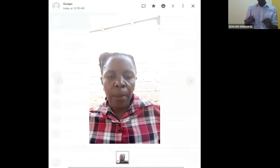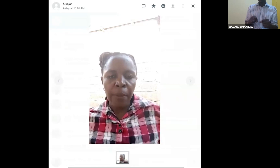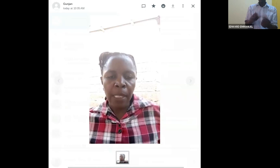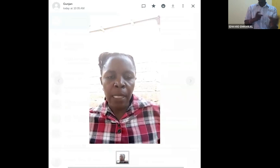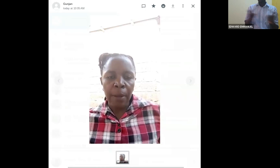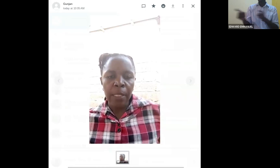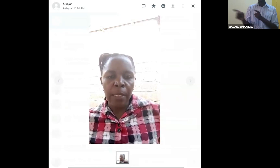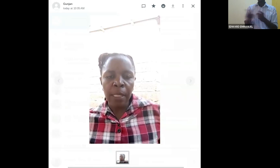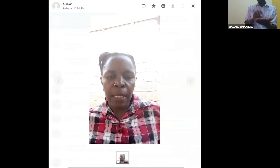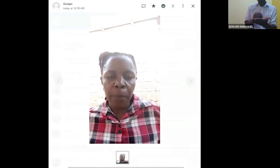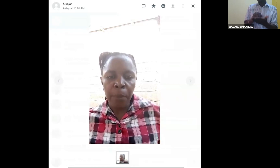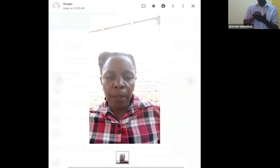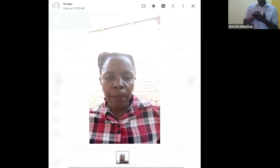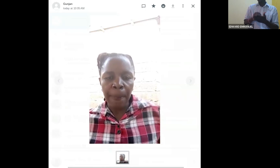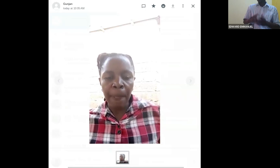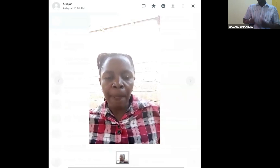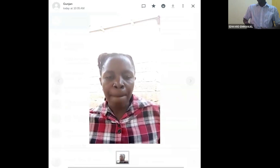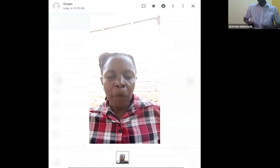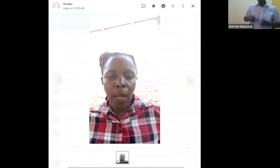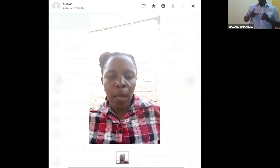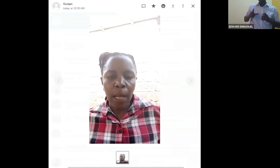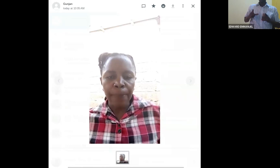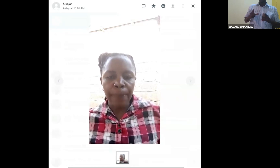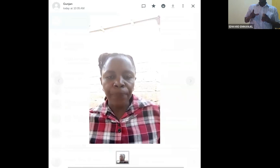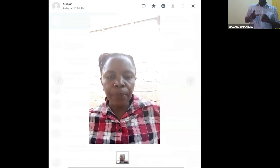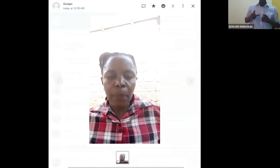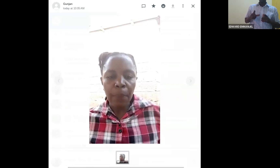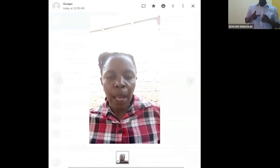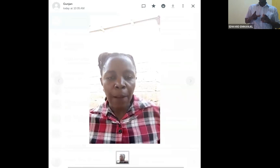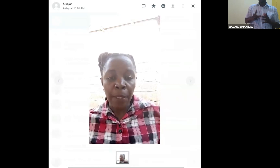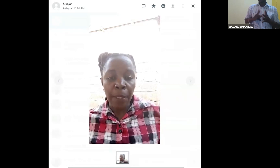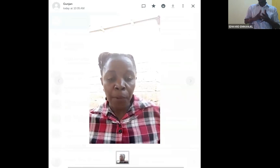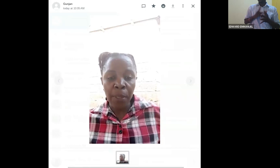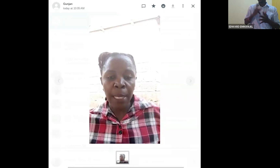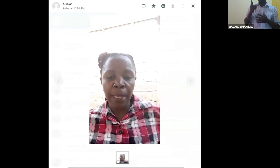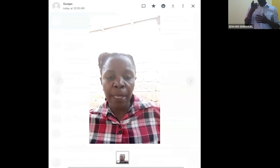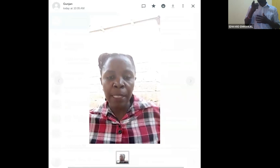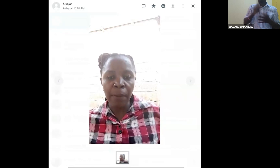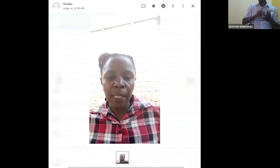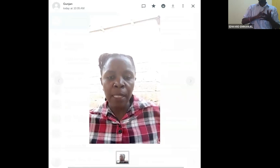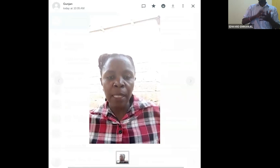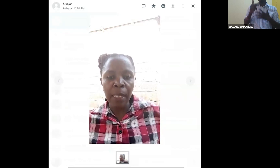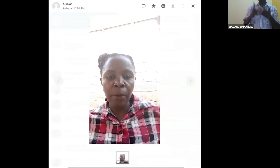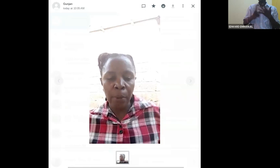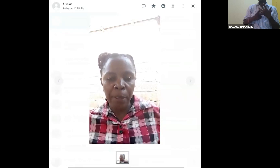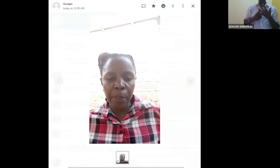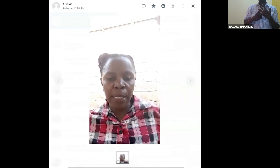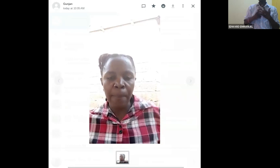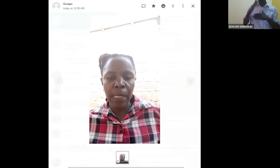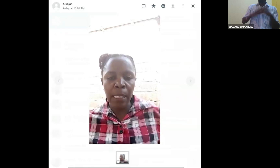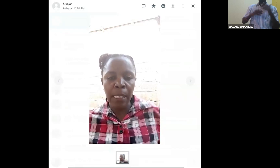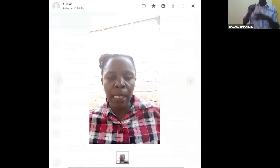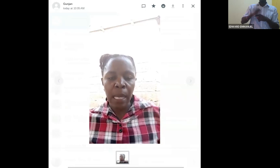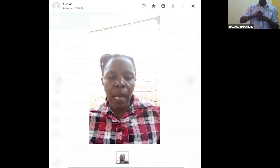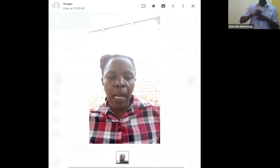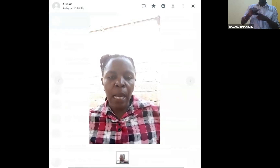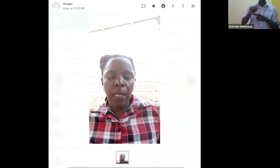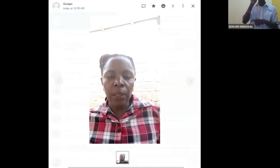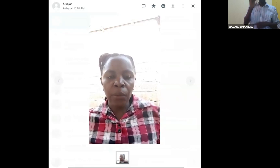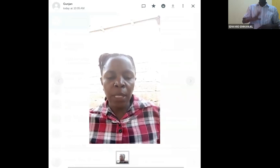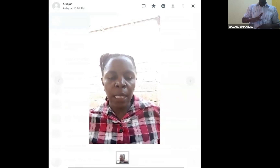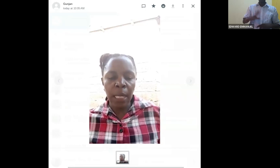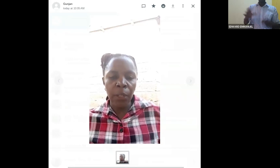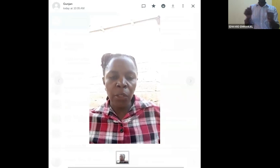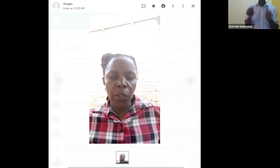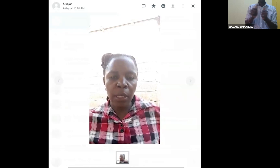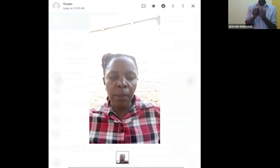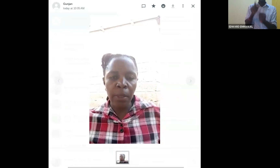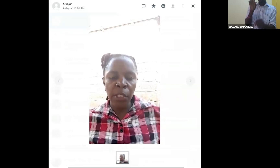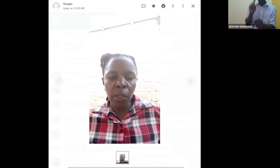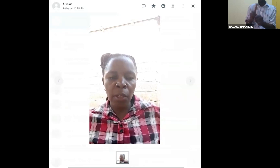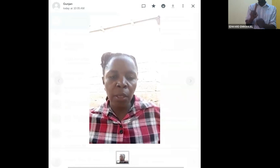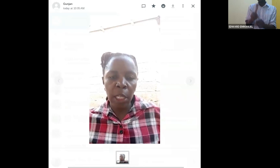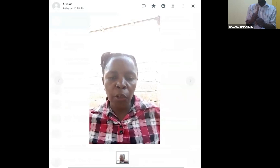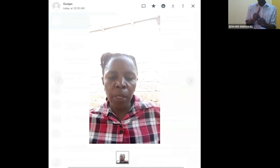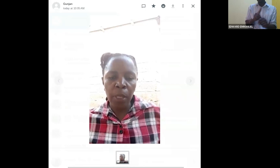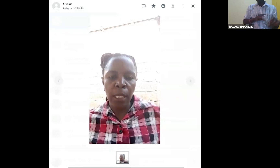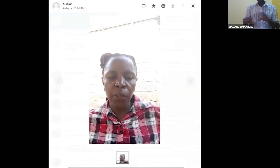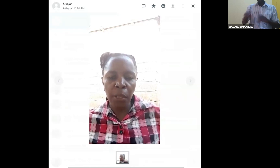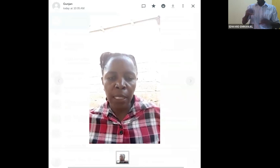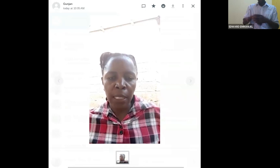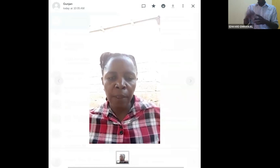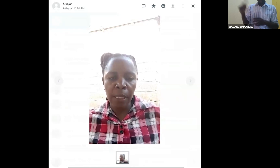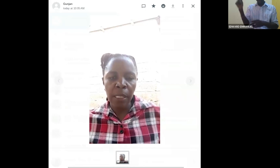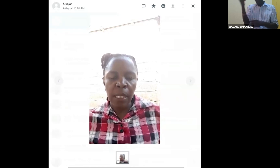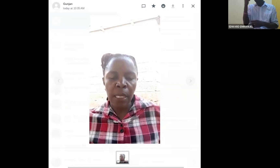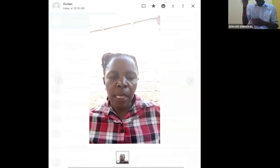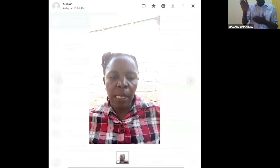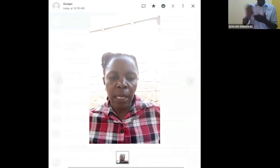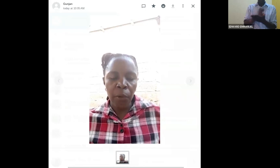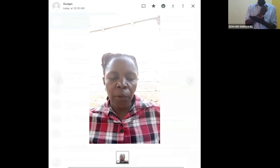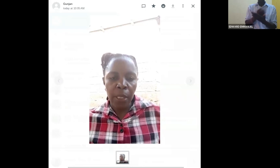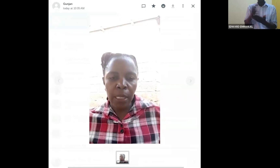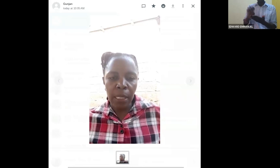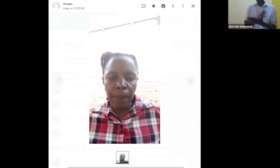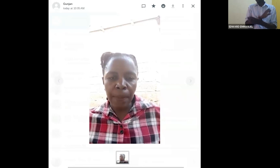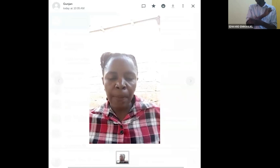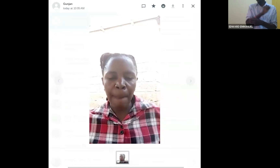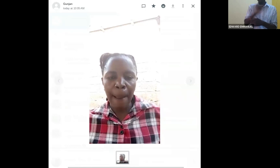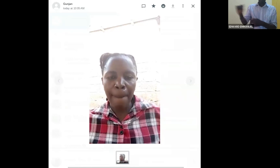Previously our activities have been have been to build the capacity of this for women with disabilities to take action in political, economic, and social activities in their communities.